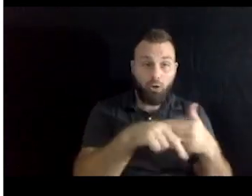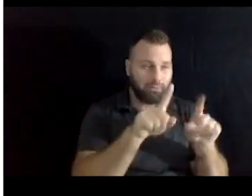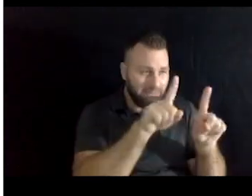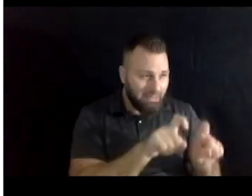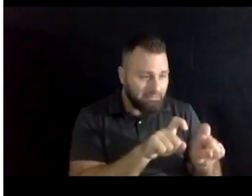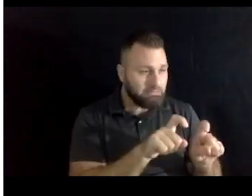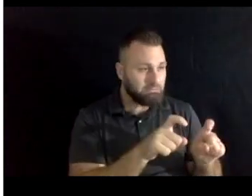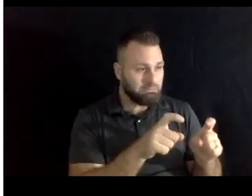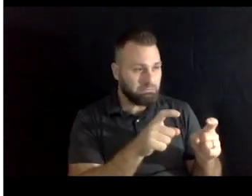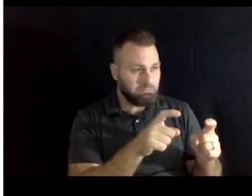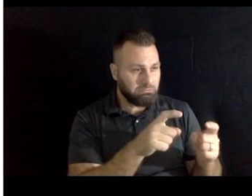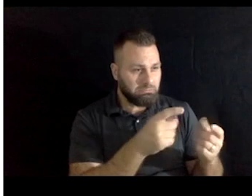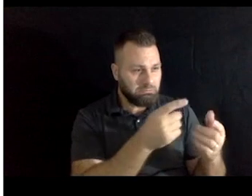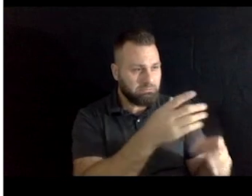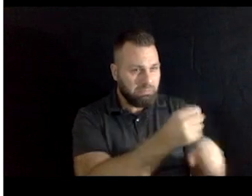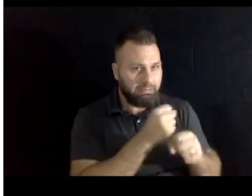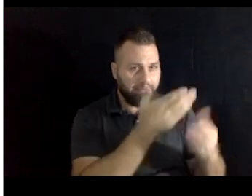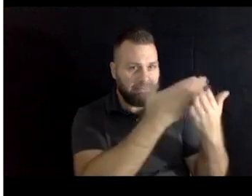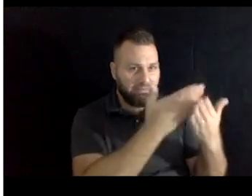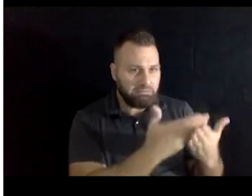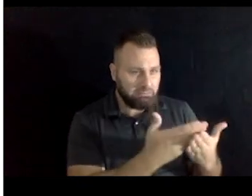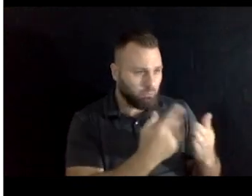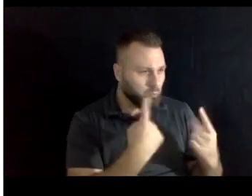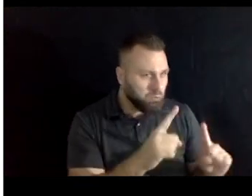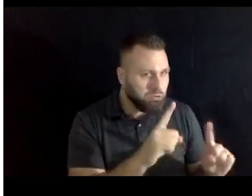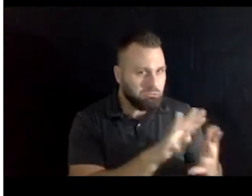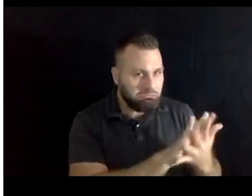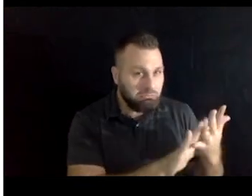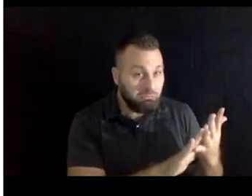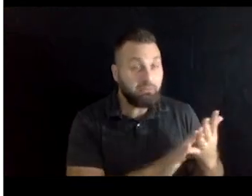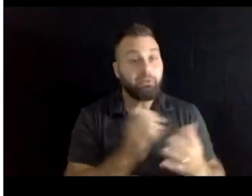evidence about their impacts. Now this latter method does take some time,